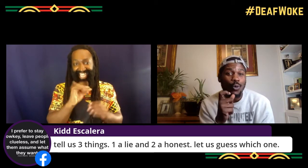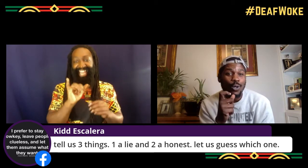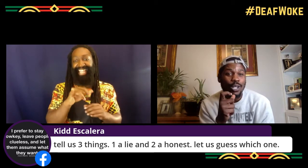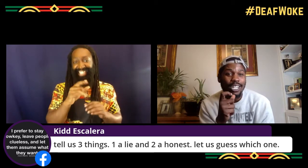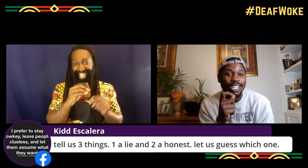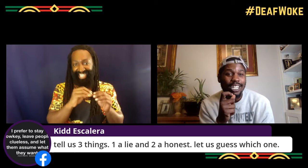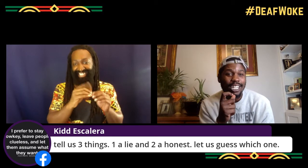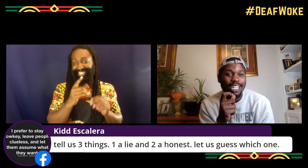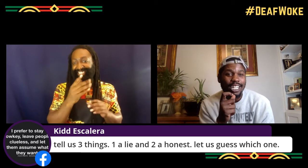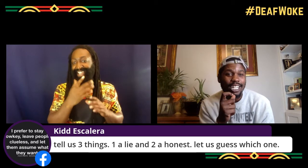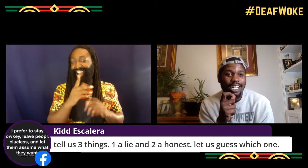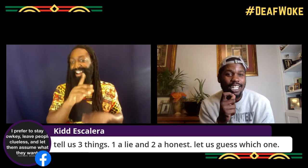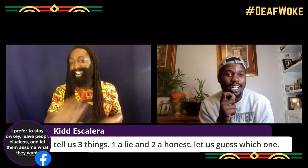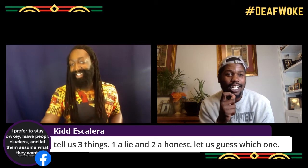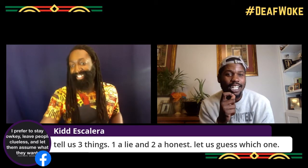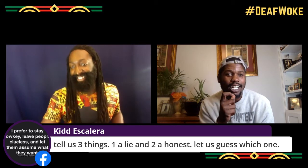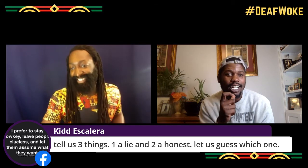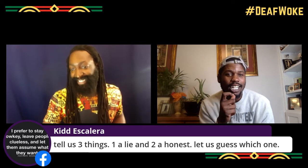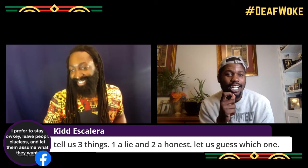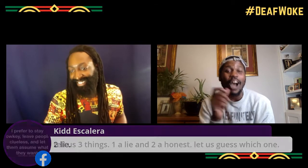So, they're guessing who guessed number two.